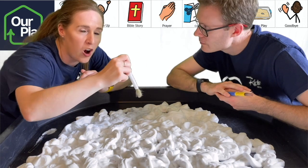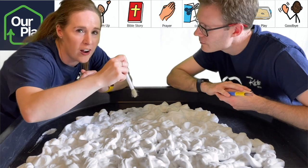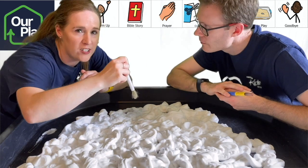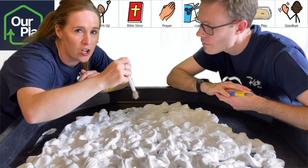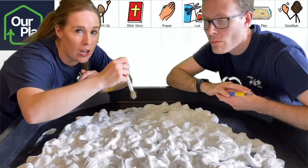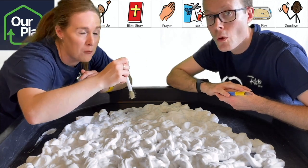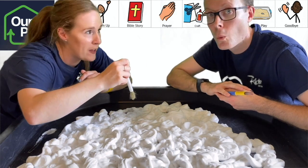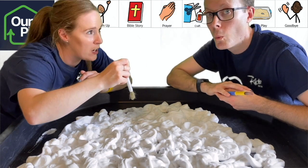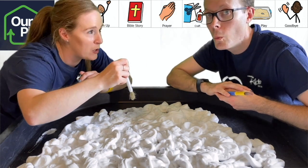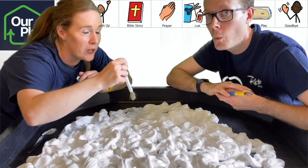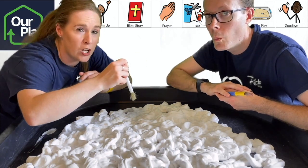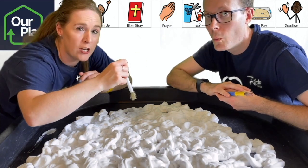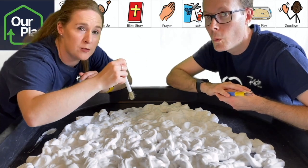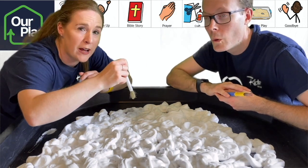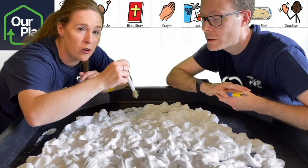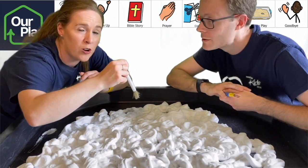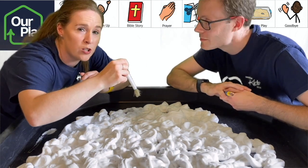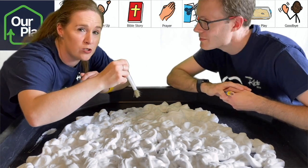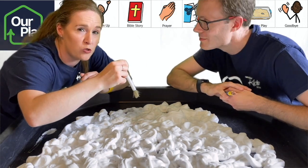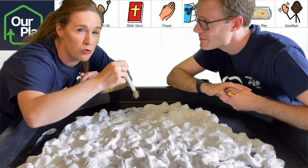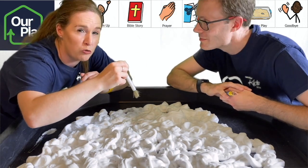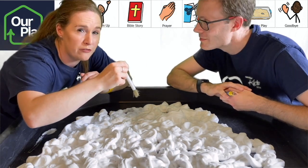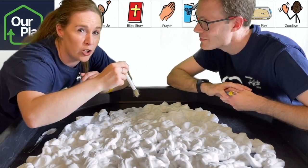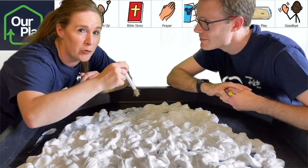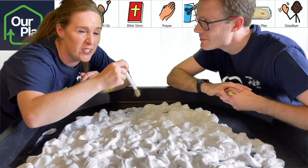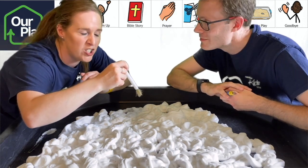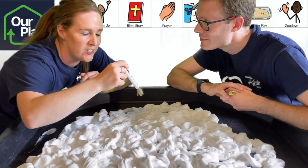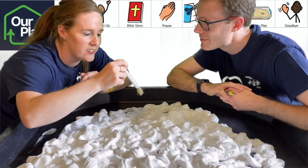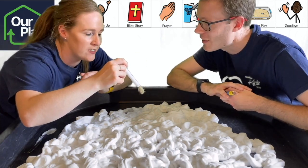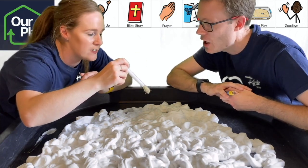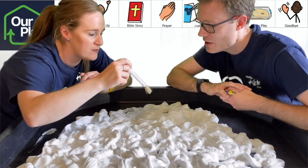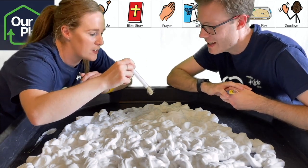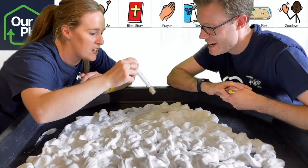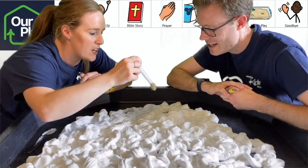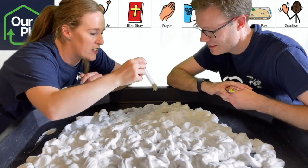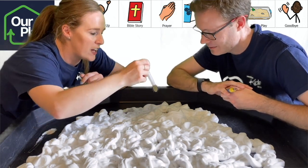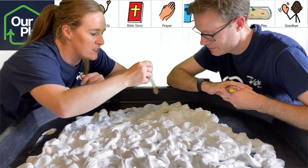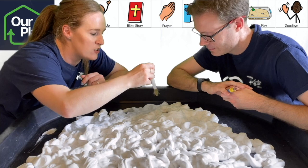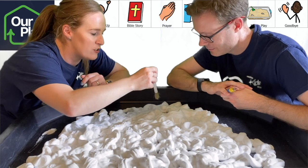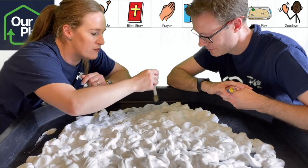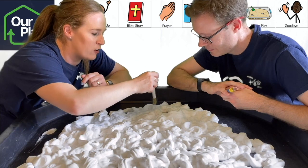do a bit like we heard about Saul following Jesus okay okay so you follow